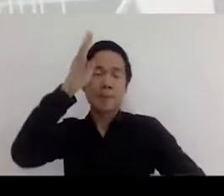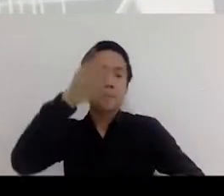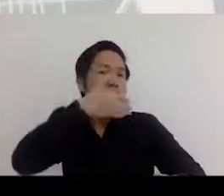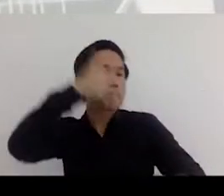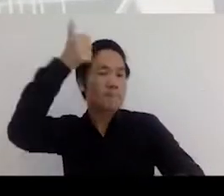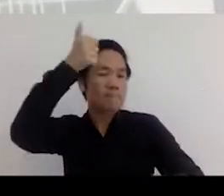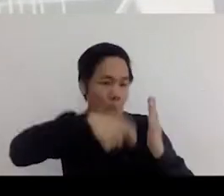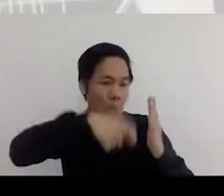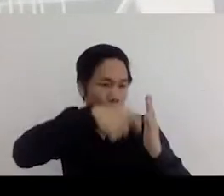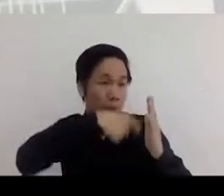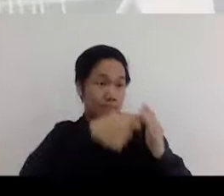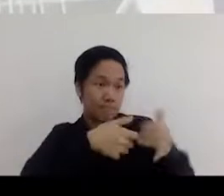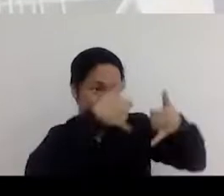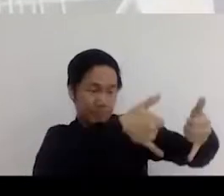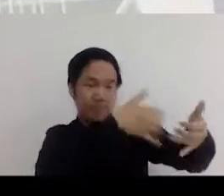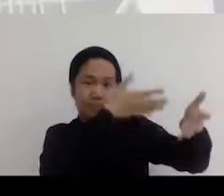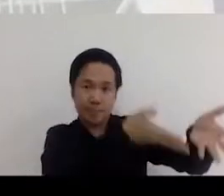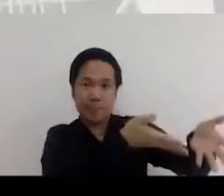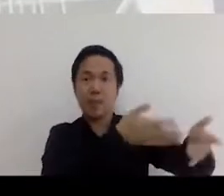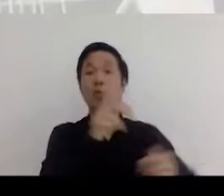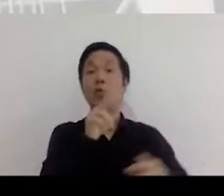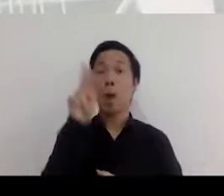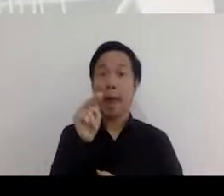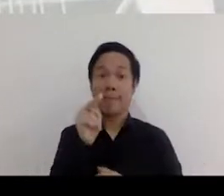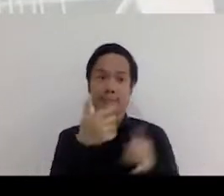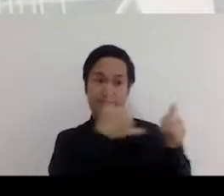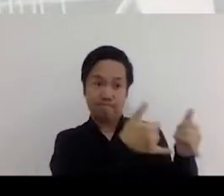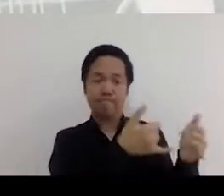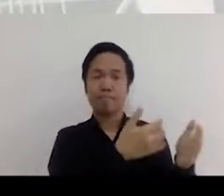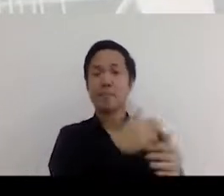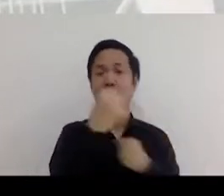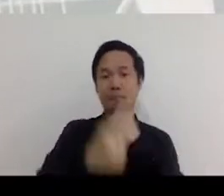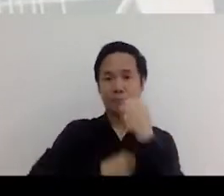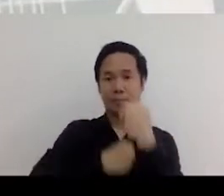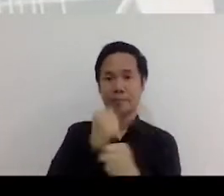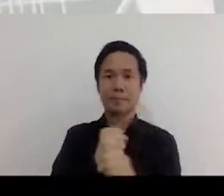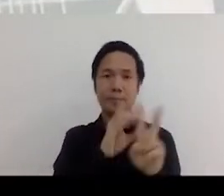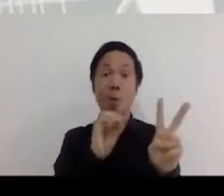Ms. Agarwal, you're an active member of the Indian Government's CSO Committee,